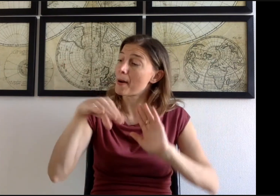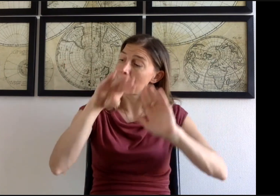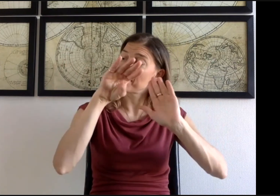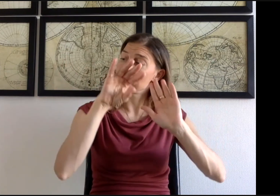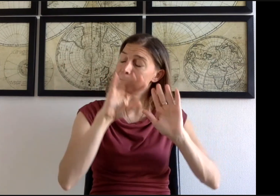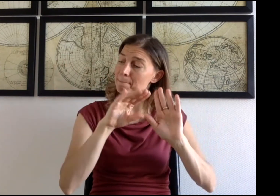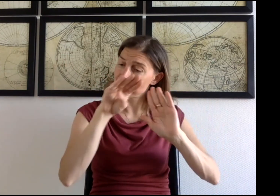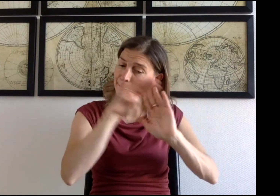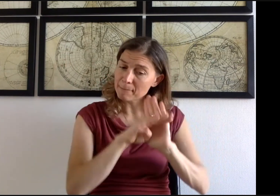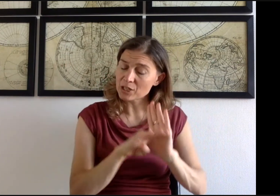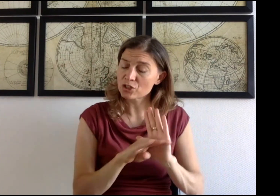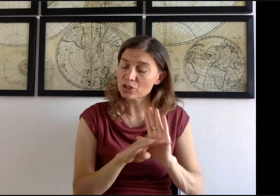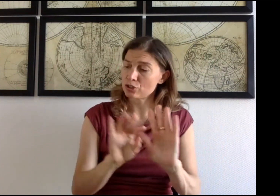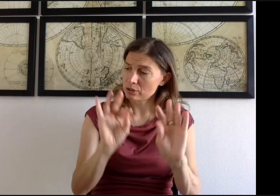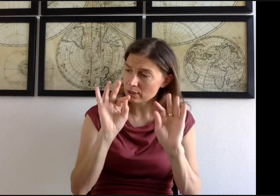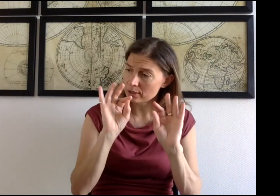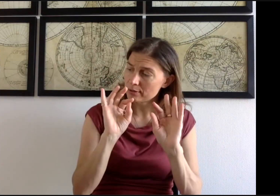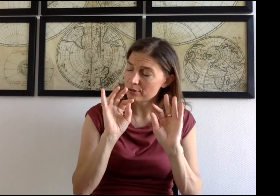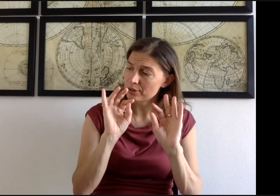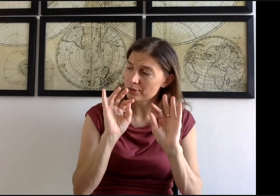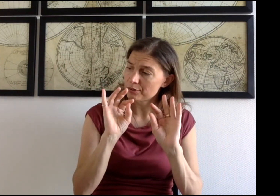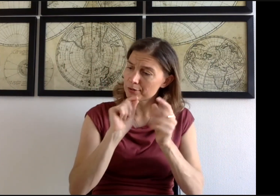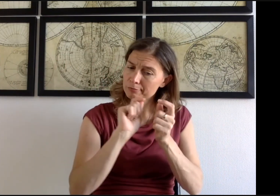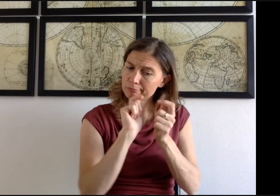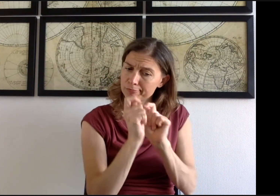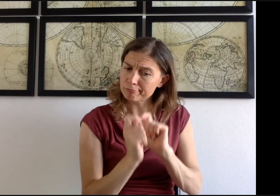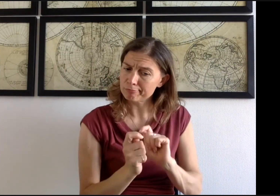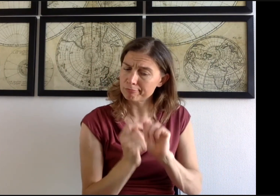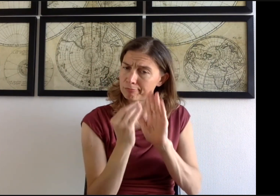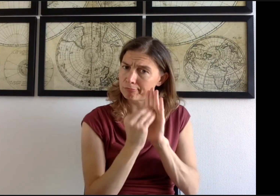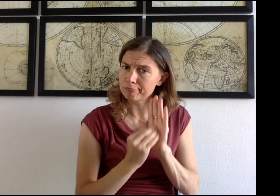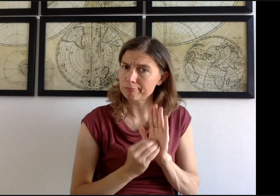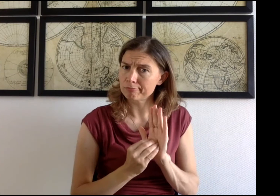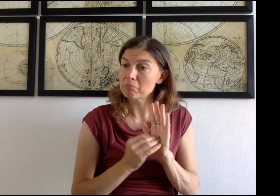I don't know if our colleagues from Spain or Italy want to add.